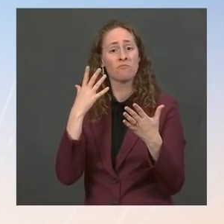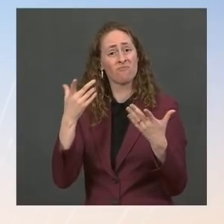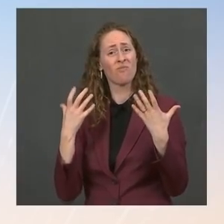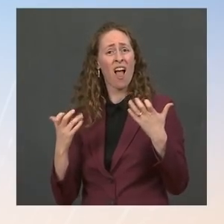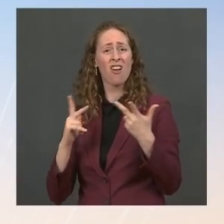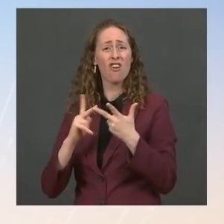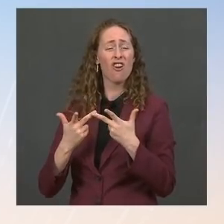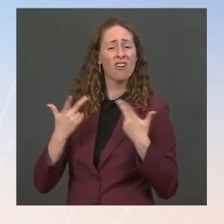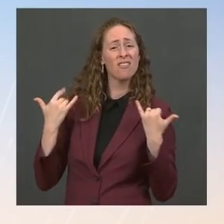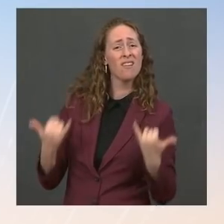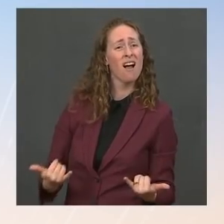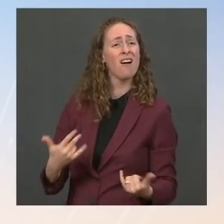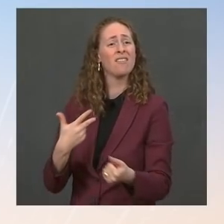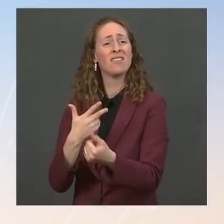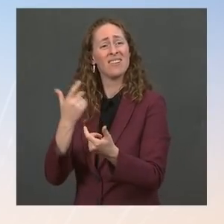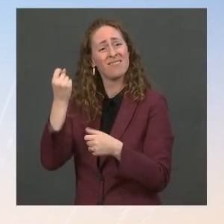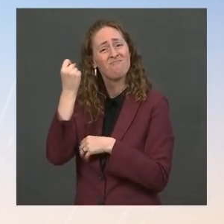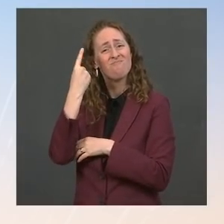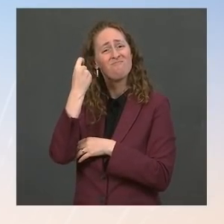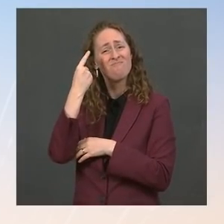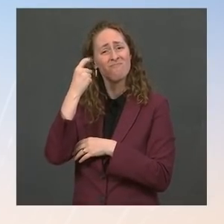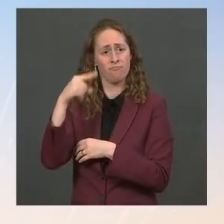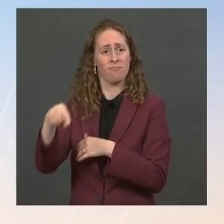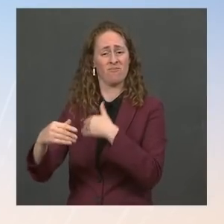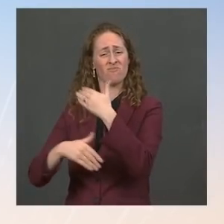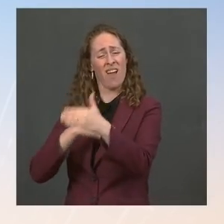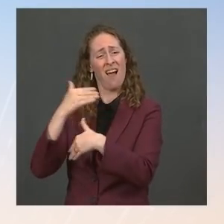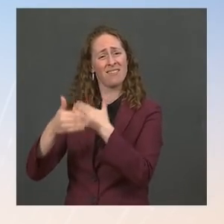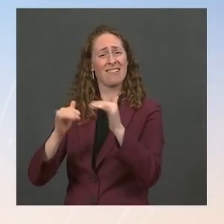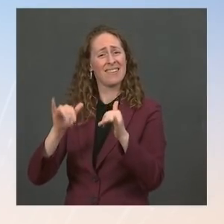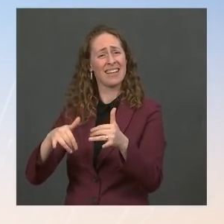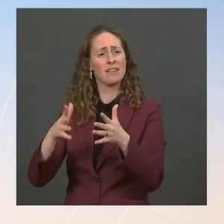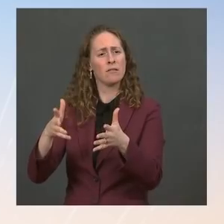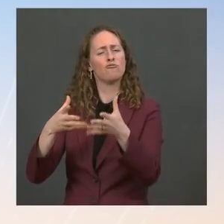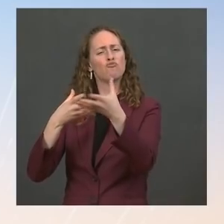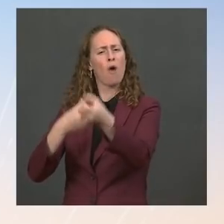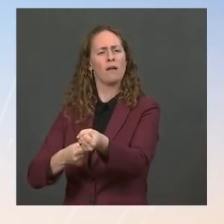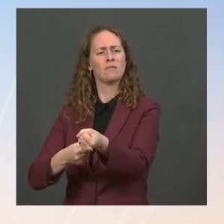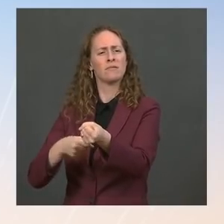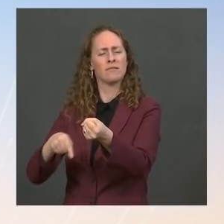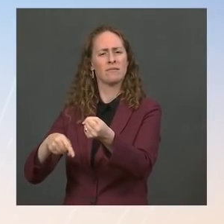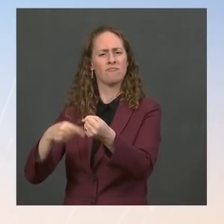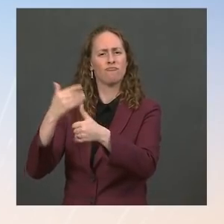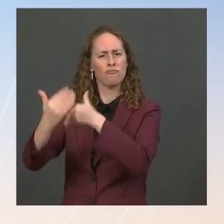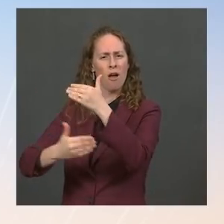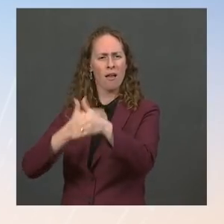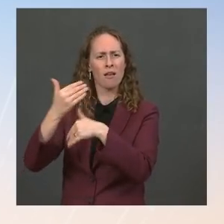That process is in place for a reason so that you can trust what the final recommendation and the final outcome is.